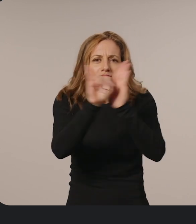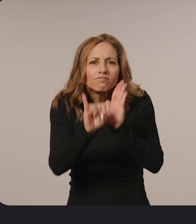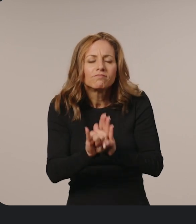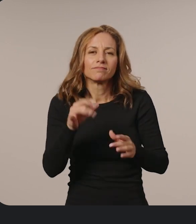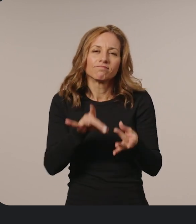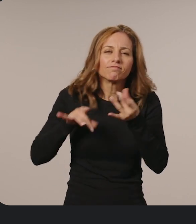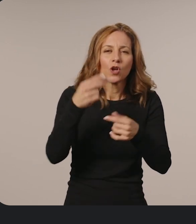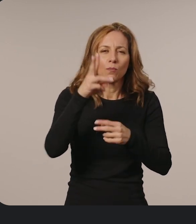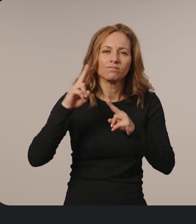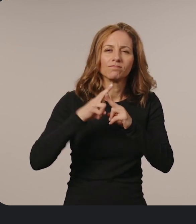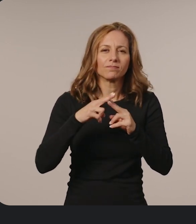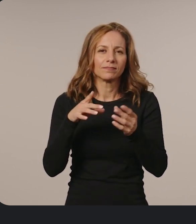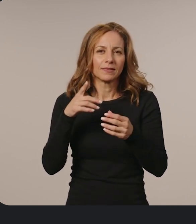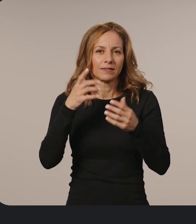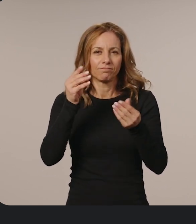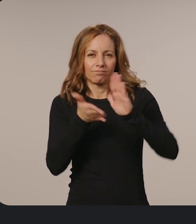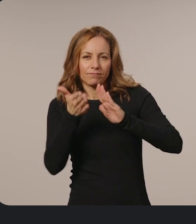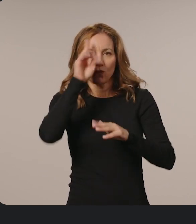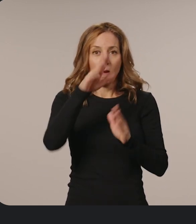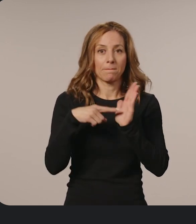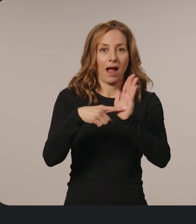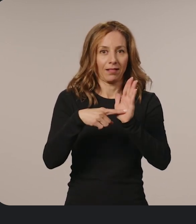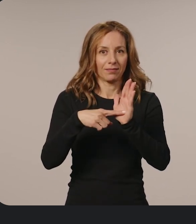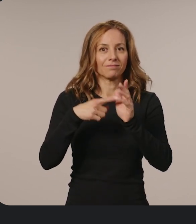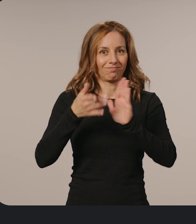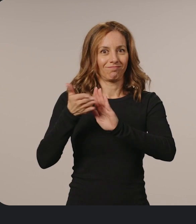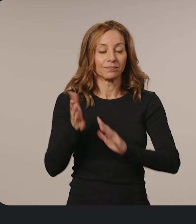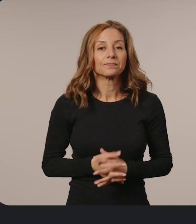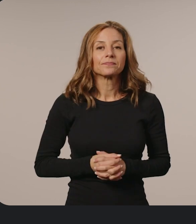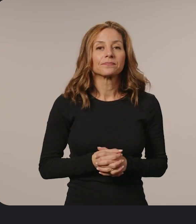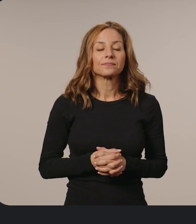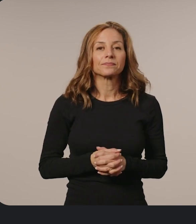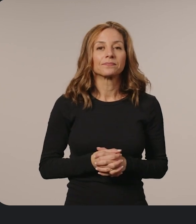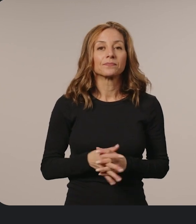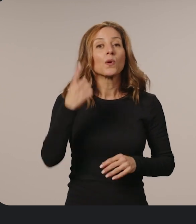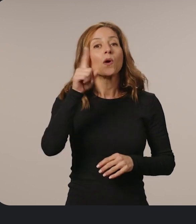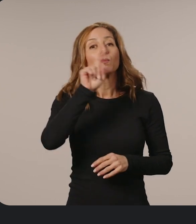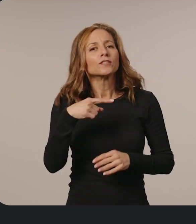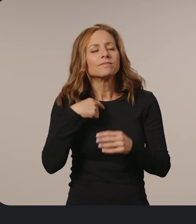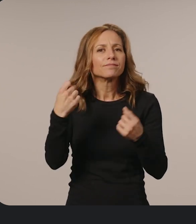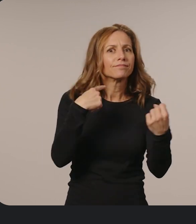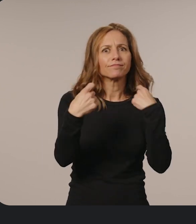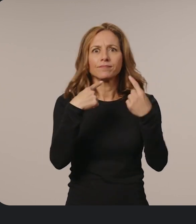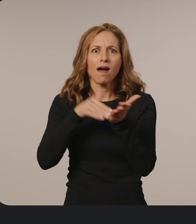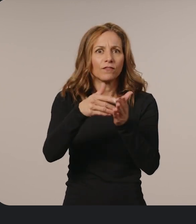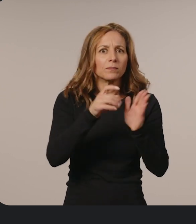a new API that helps you identify the optimal hardware acceleration configuration for your model at runtime.